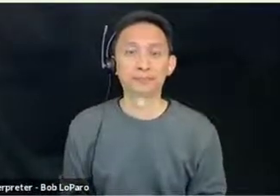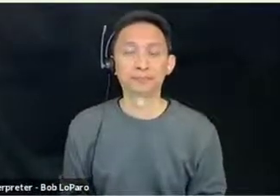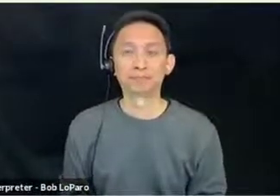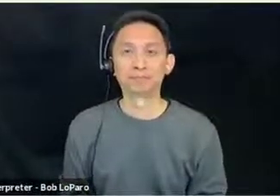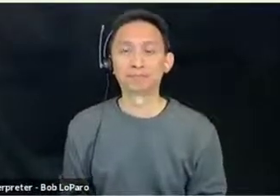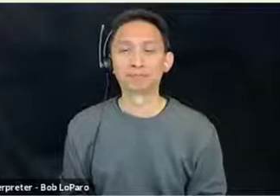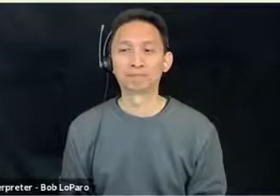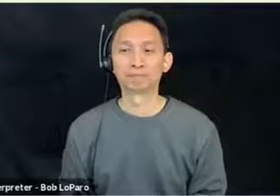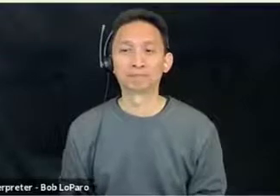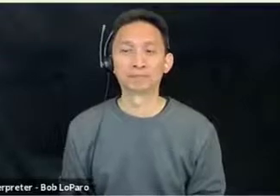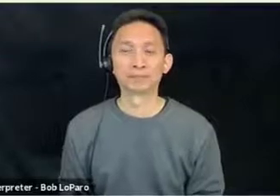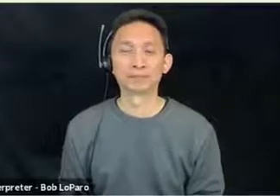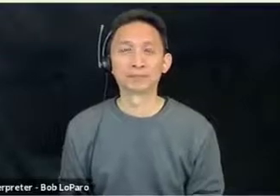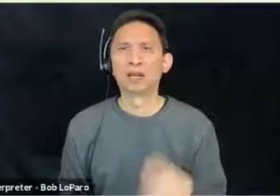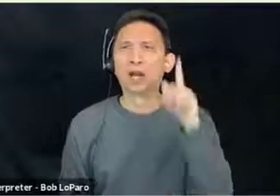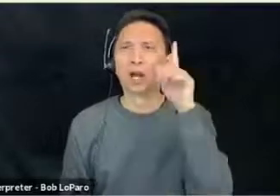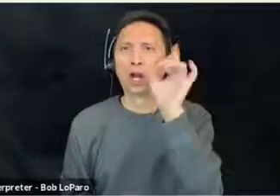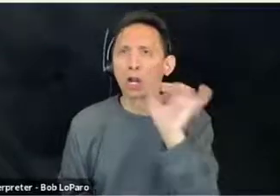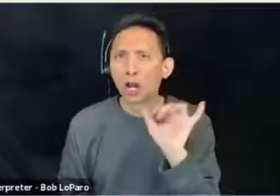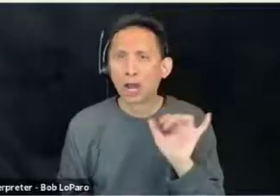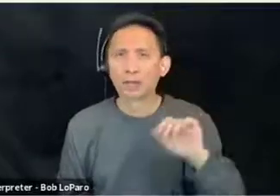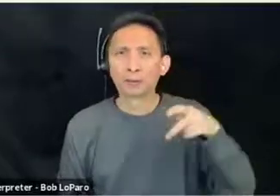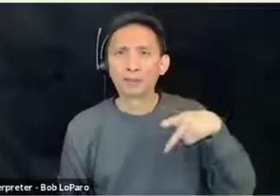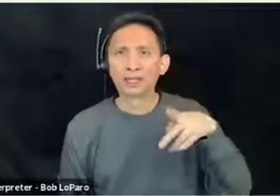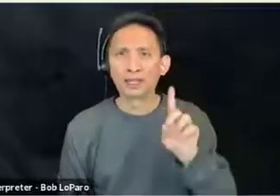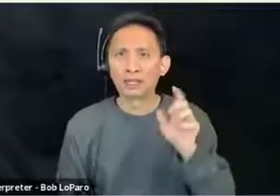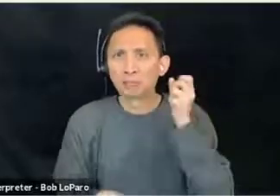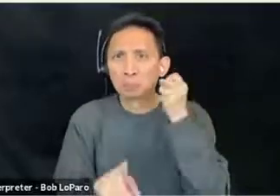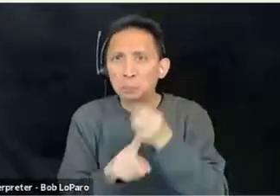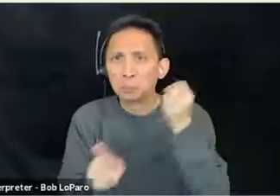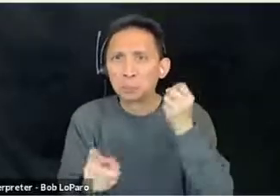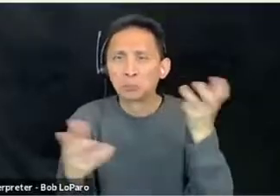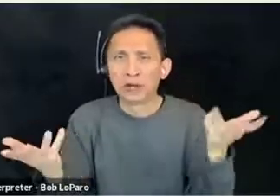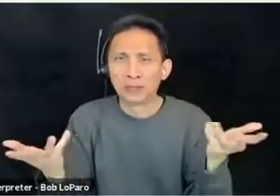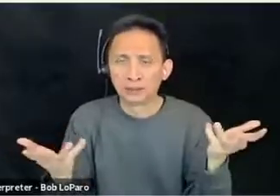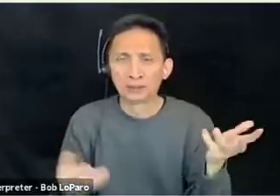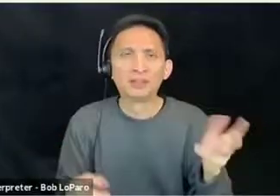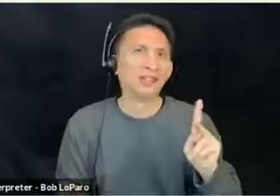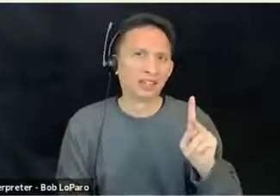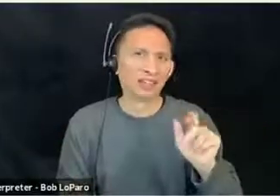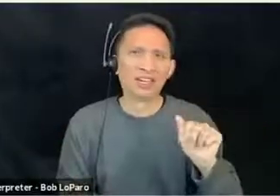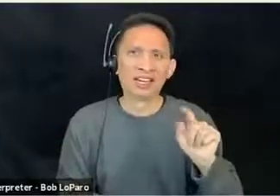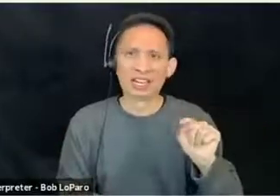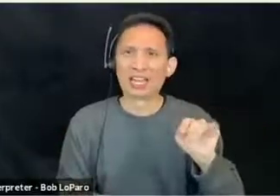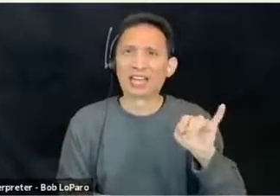So, symptoms of a peroxisomal disorder. Katie mentioned this a little bit a few minutes ago,